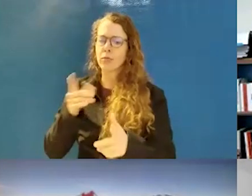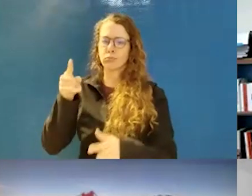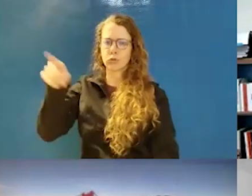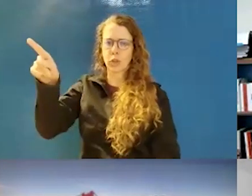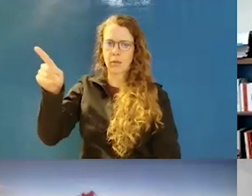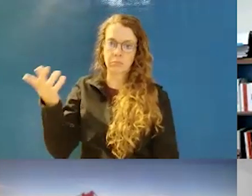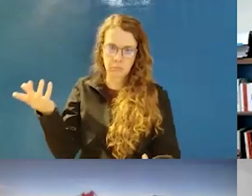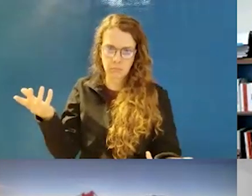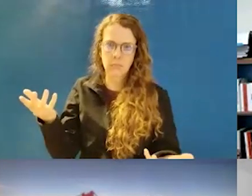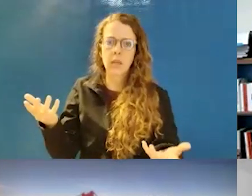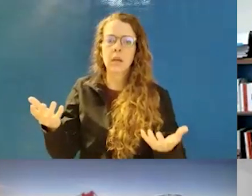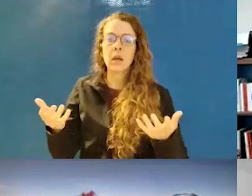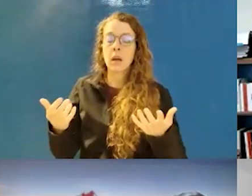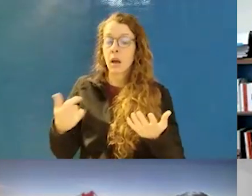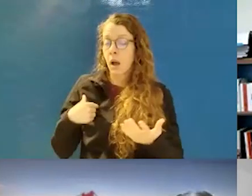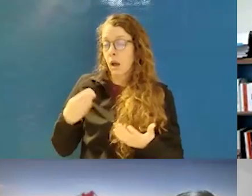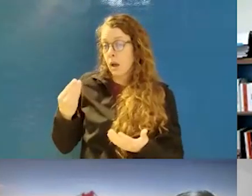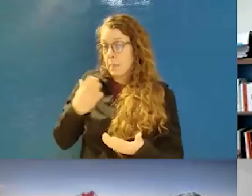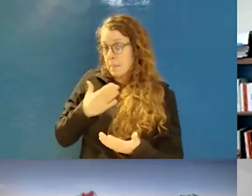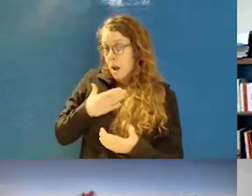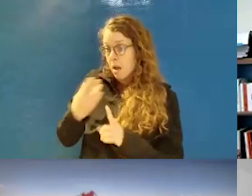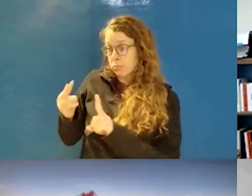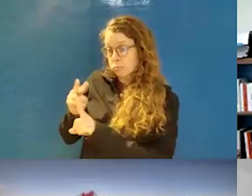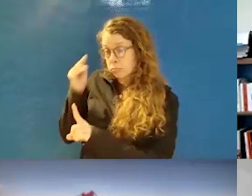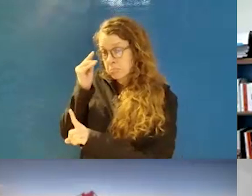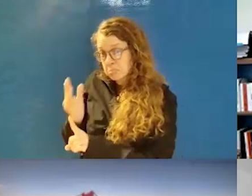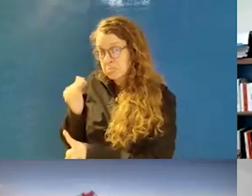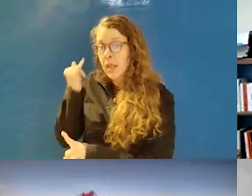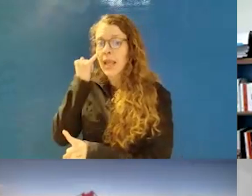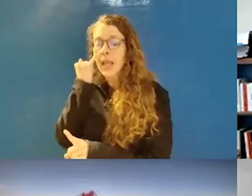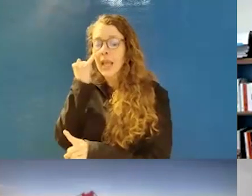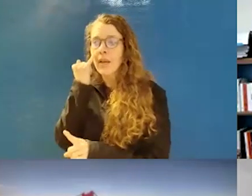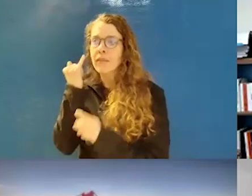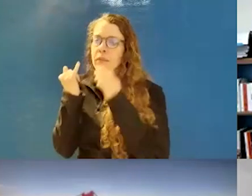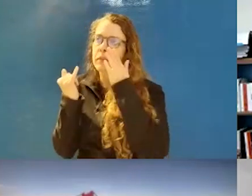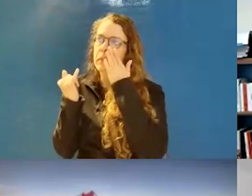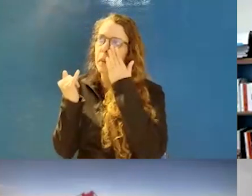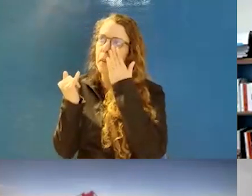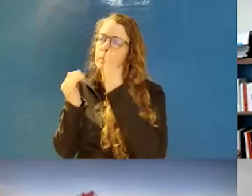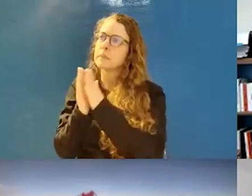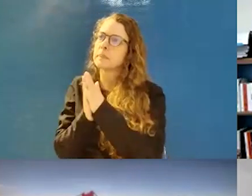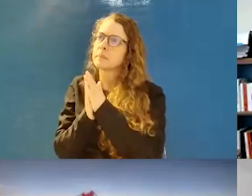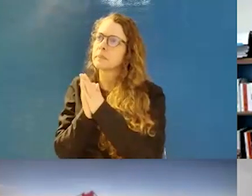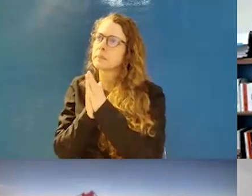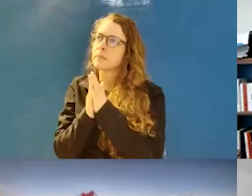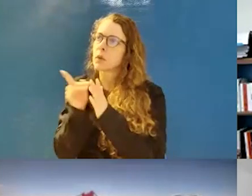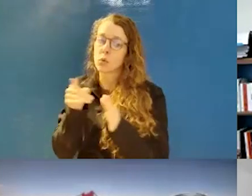So what I would say to that is if you make an, if you give that, feedback about the,